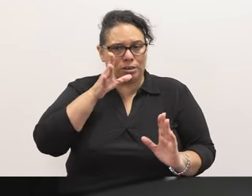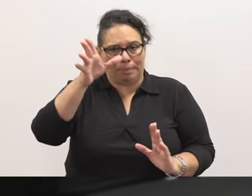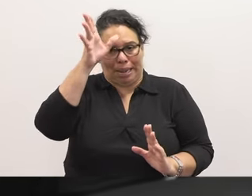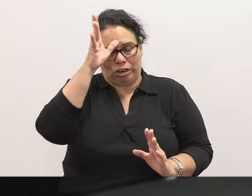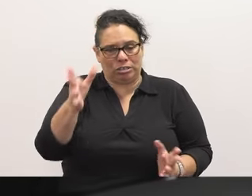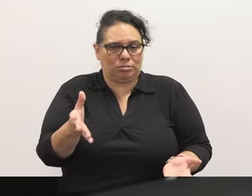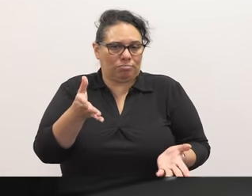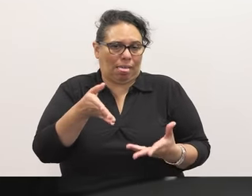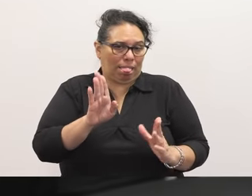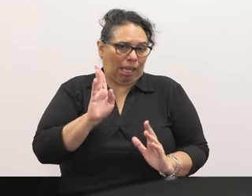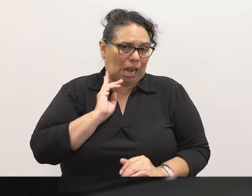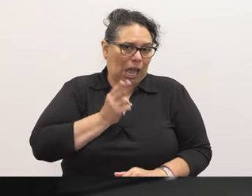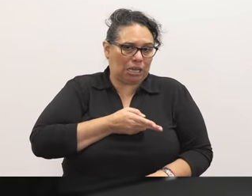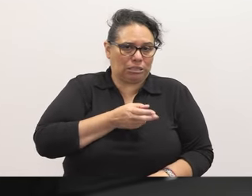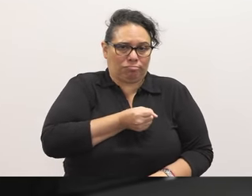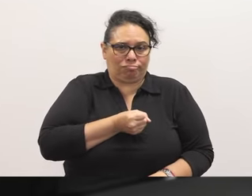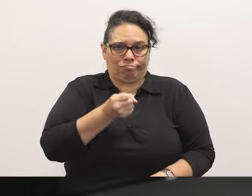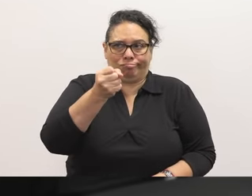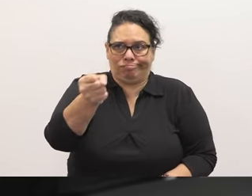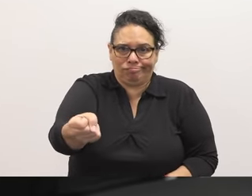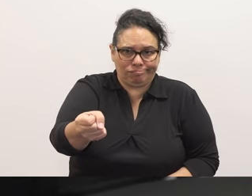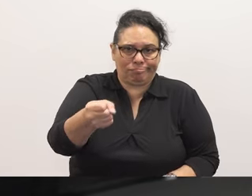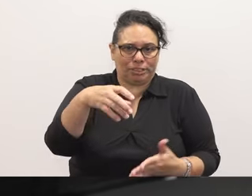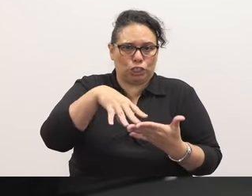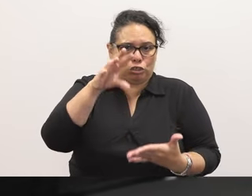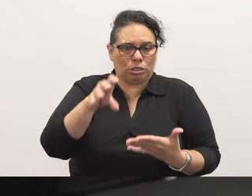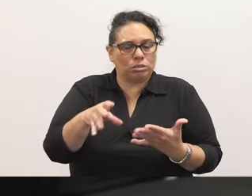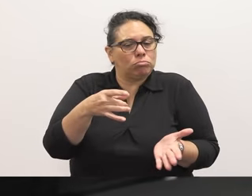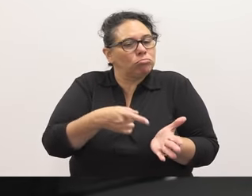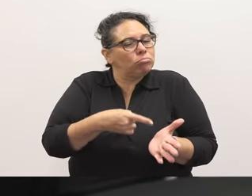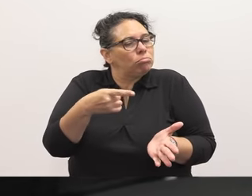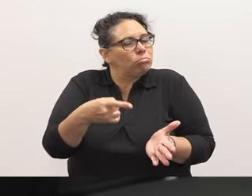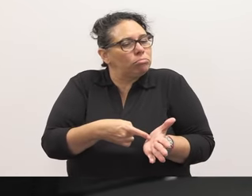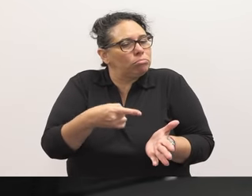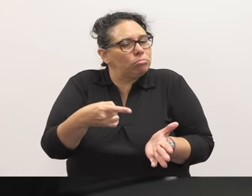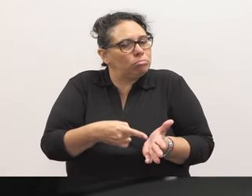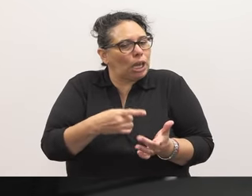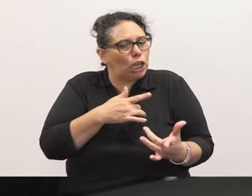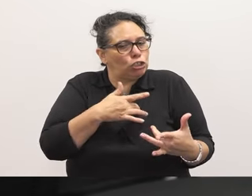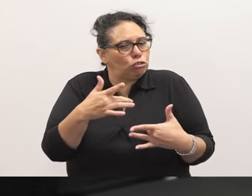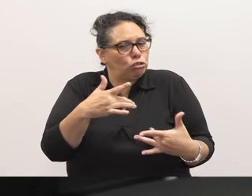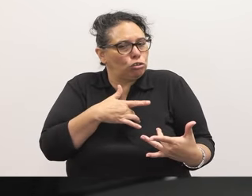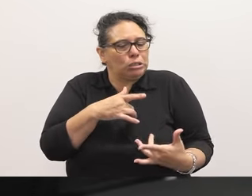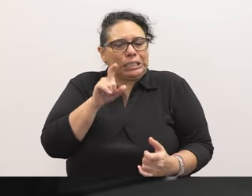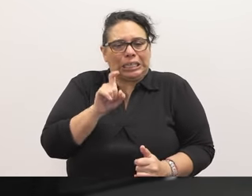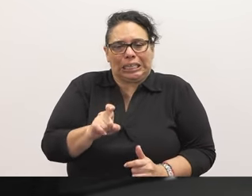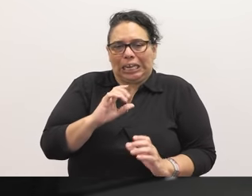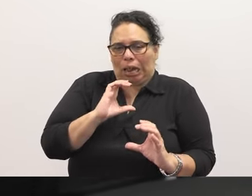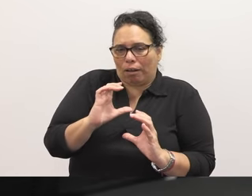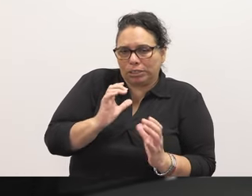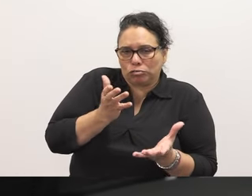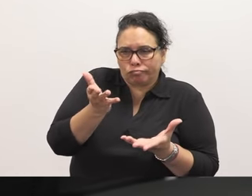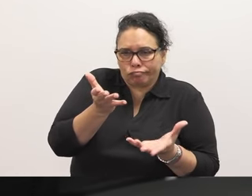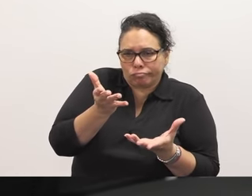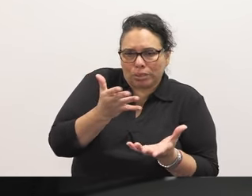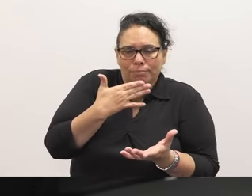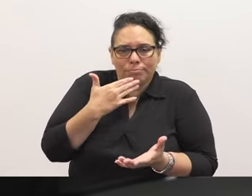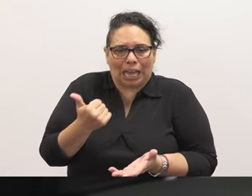you know, place their students, but on occasion there are concerns and it requires an individual conversation to really decide what's best for the student.